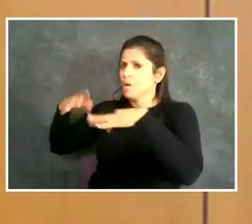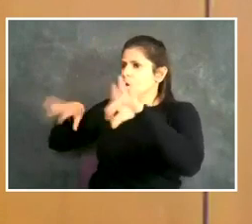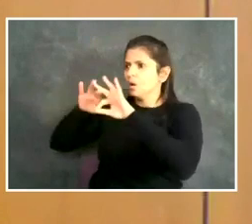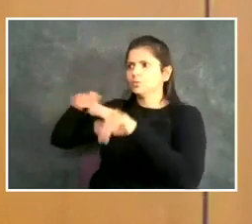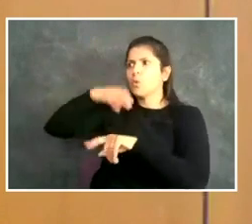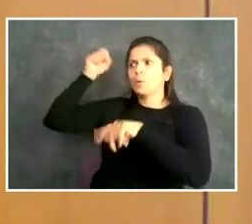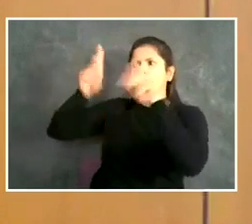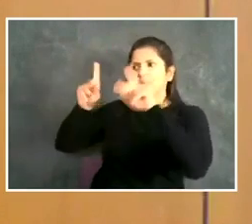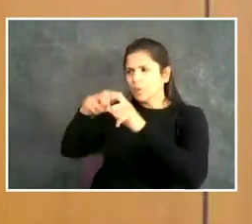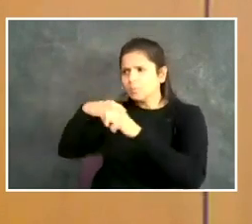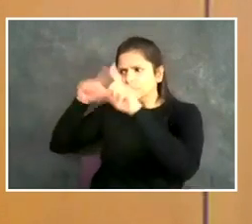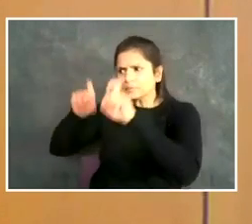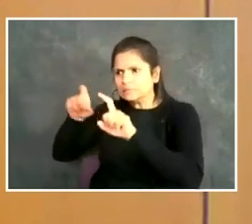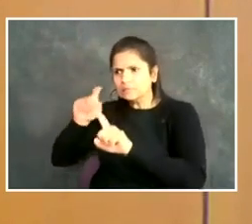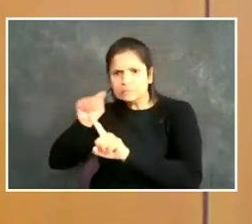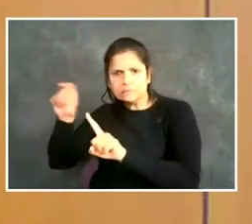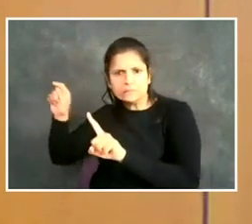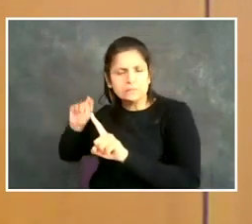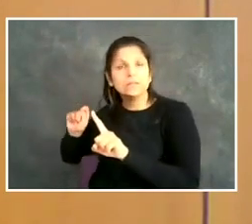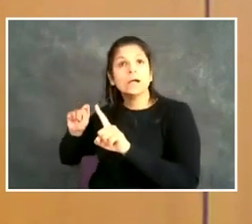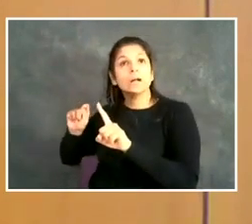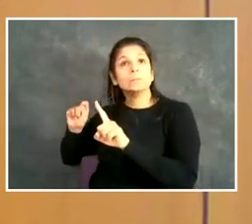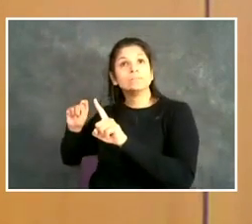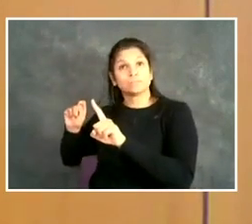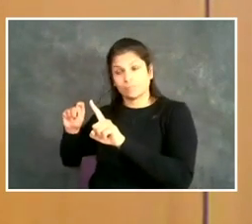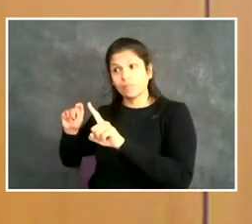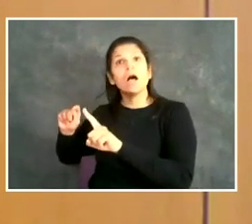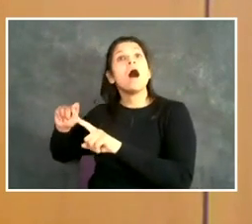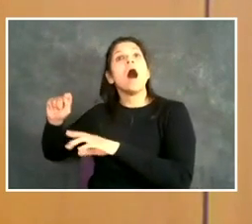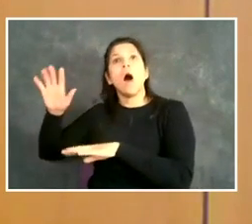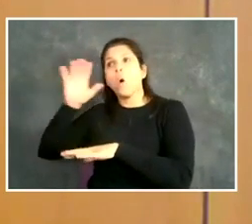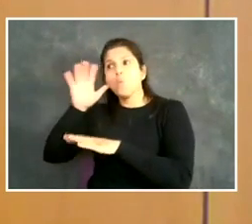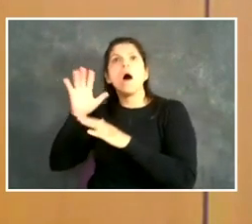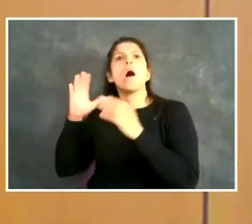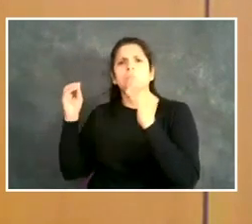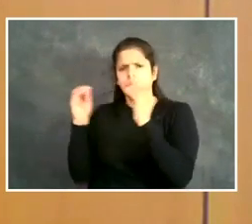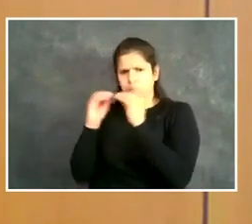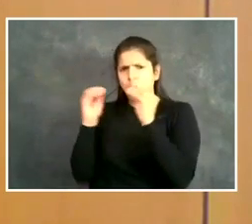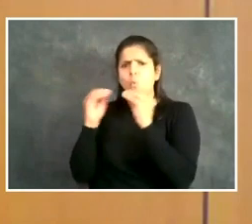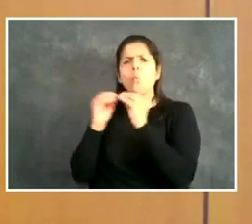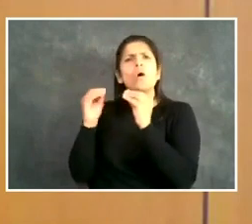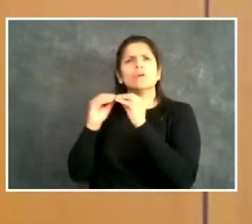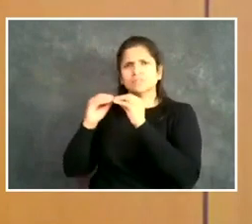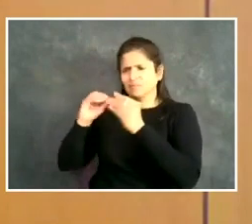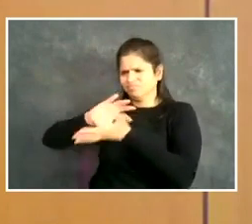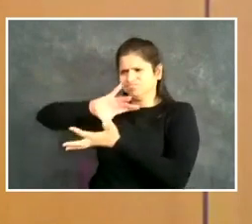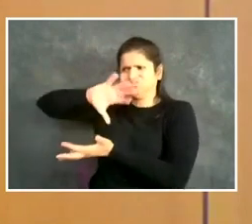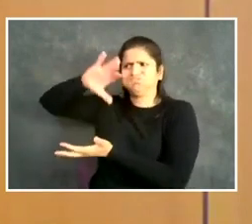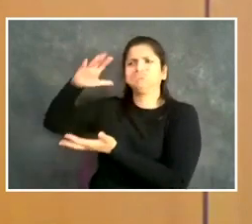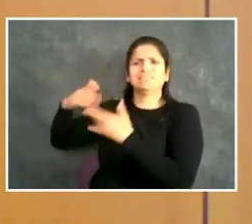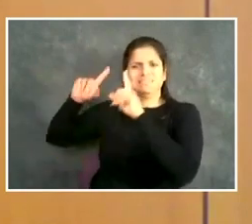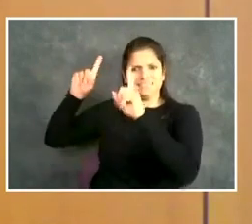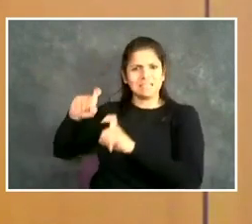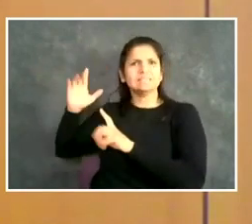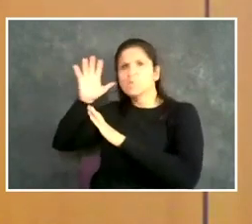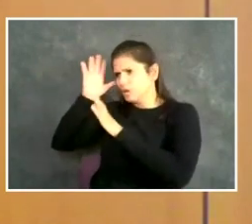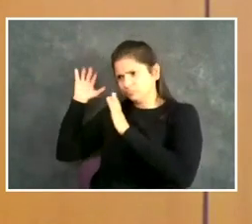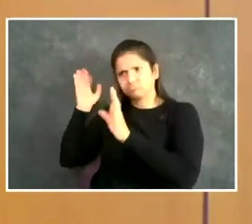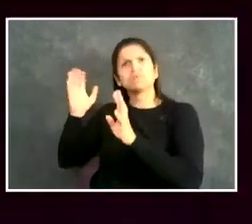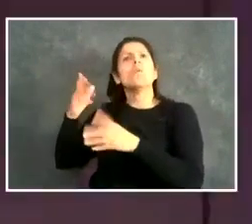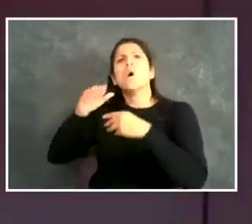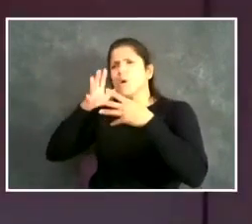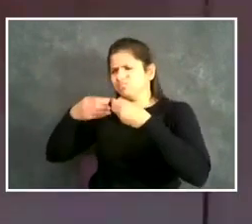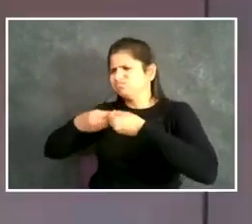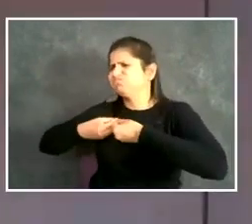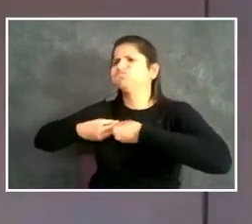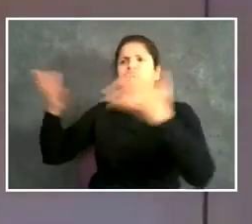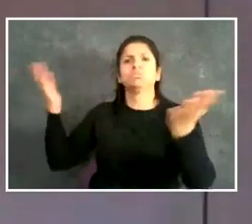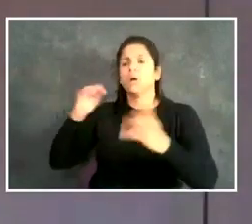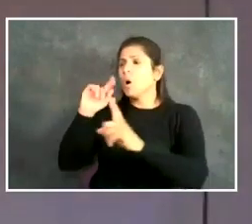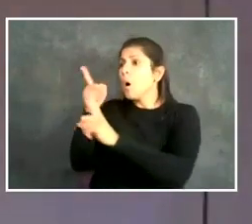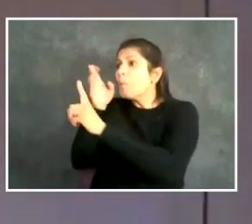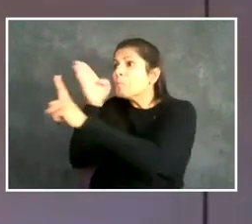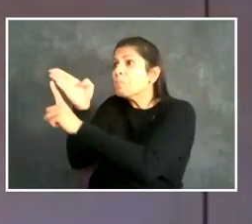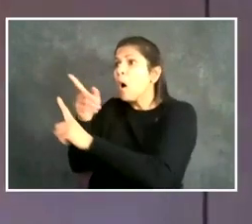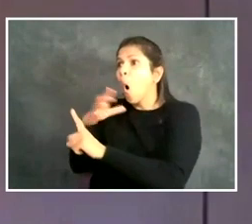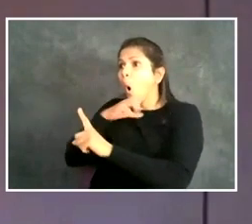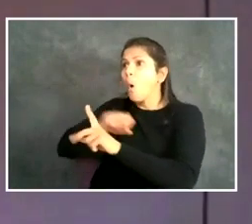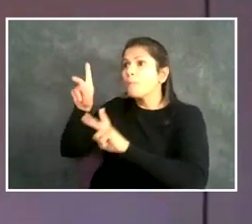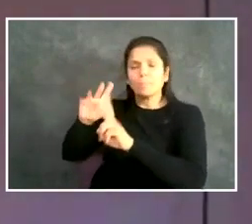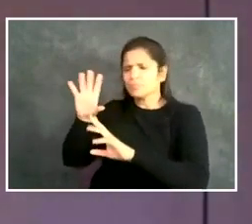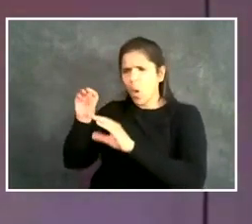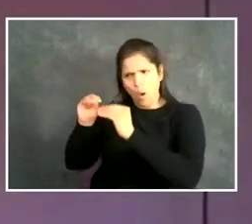BACKUP IS PRIORITIZED FOR